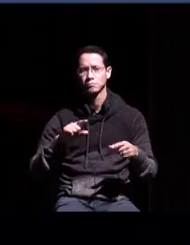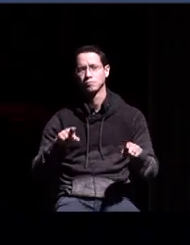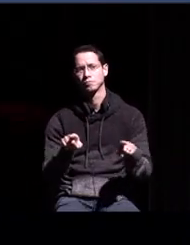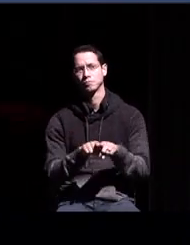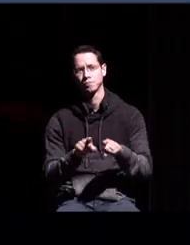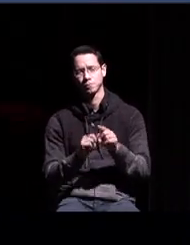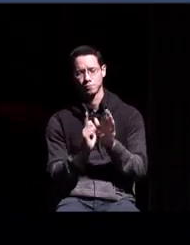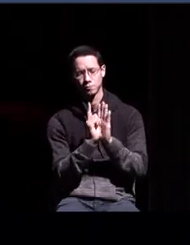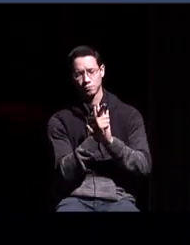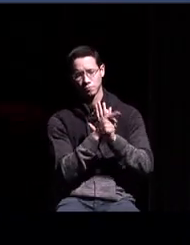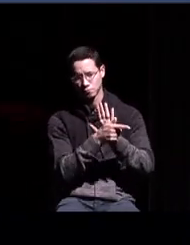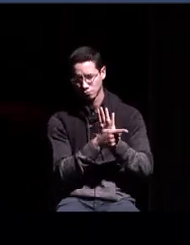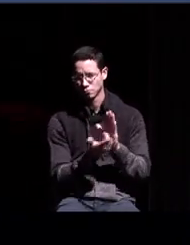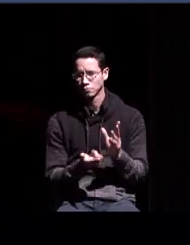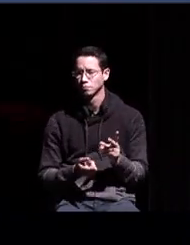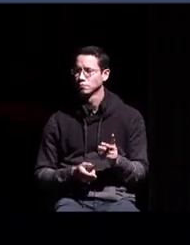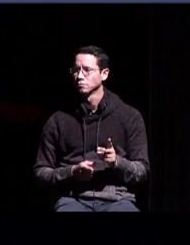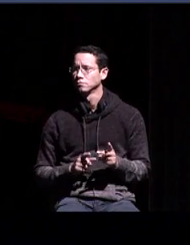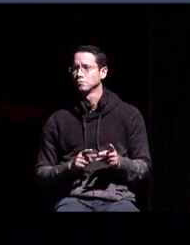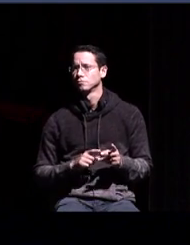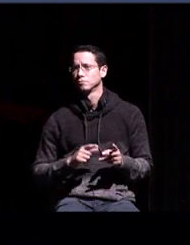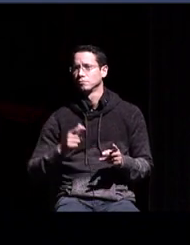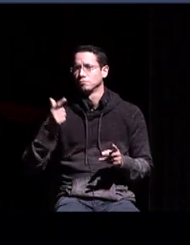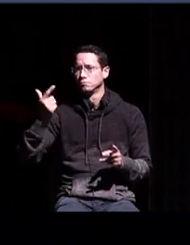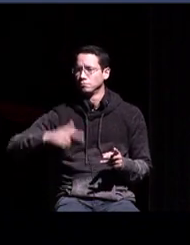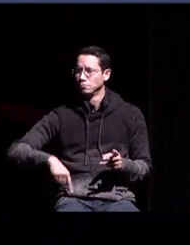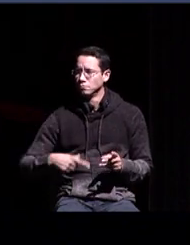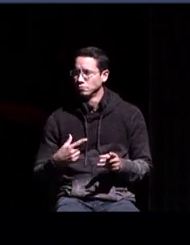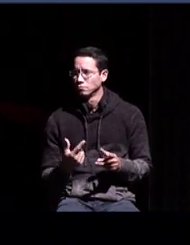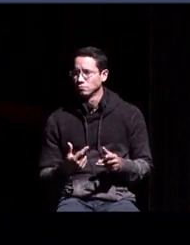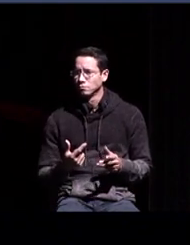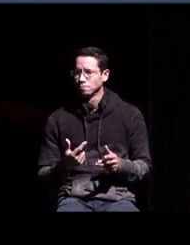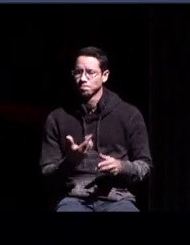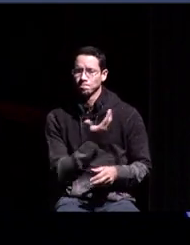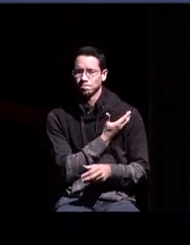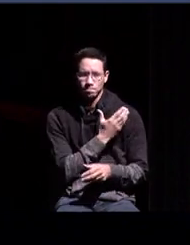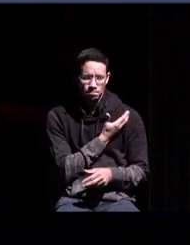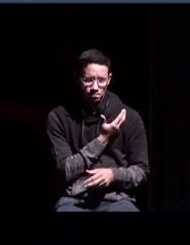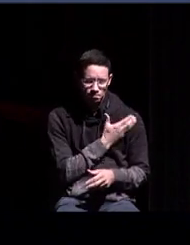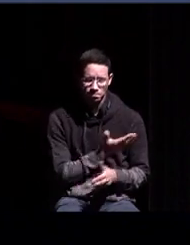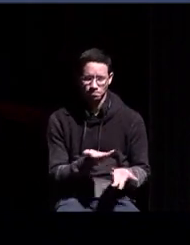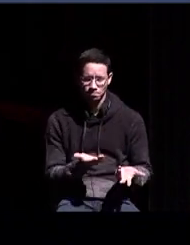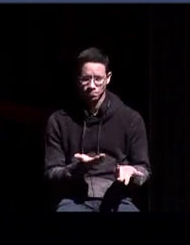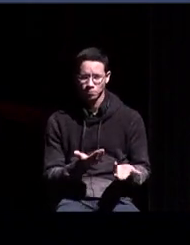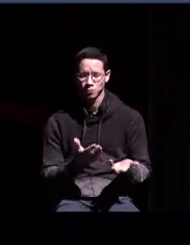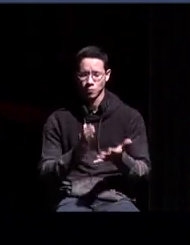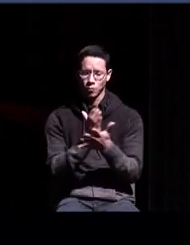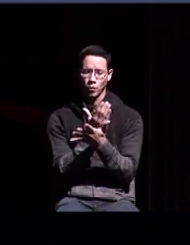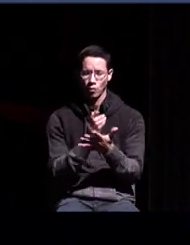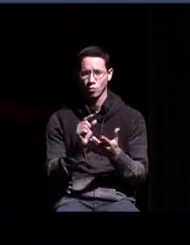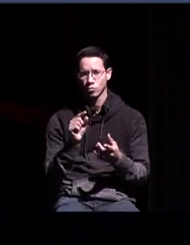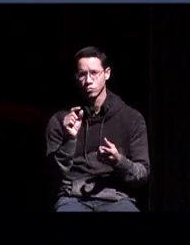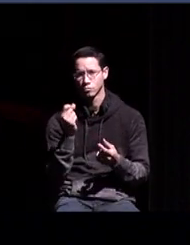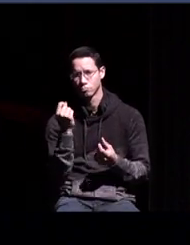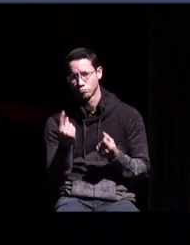and also the issue of racism. These are some points. These are some of the issues